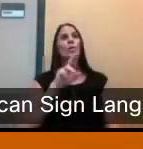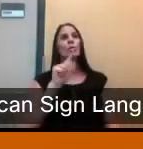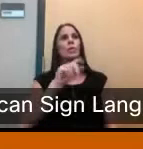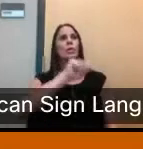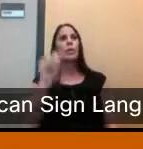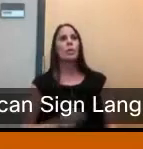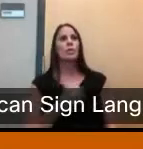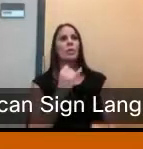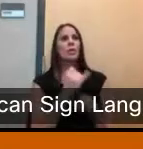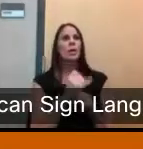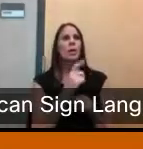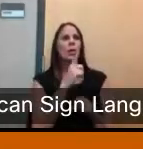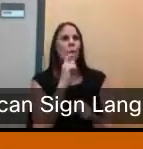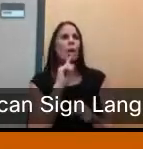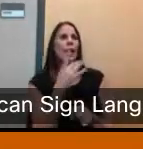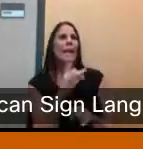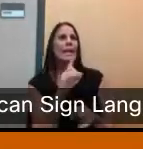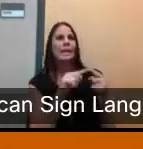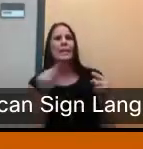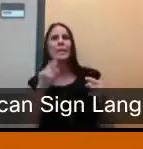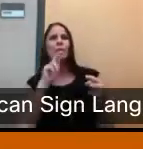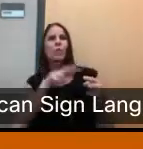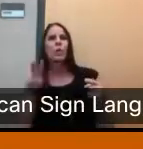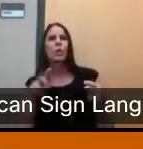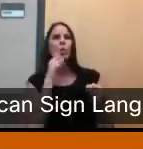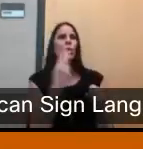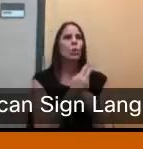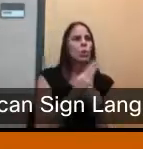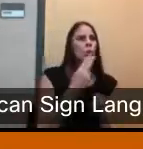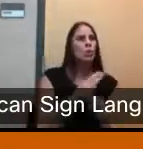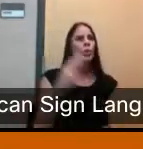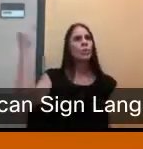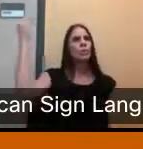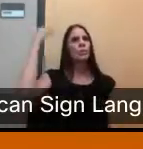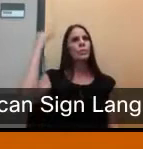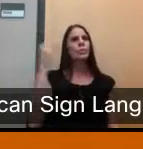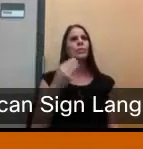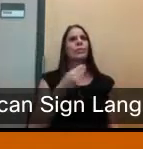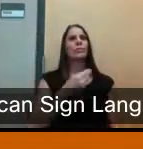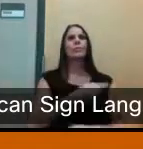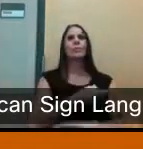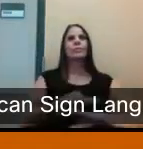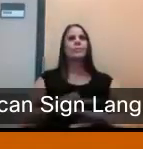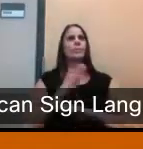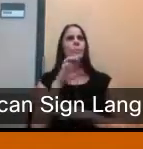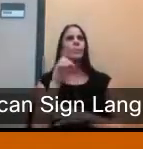old who use tanning beds. Like, they're not wrong and they develop some messages. And then the team after them got up and did